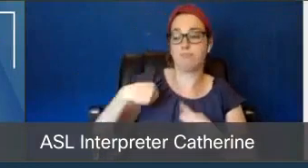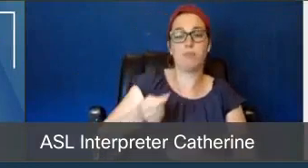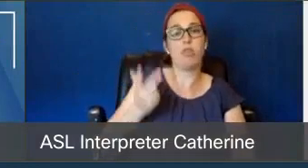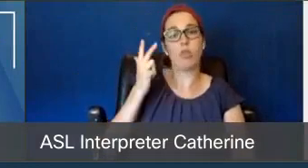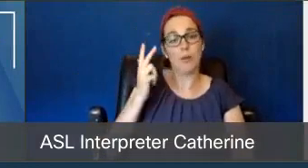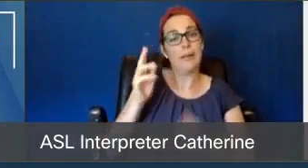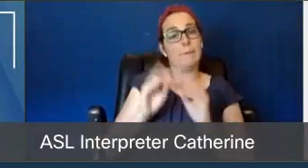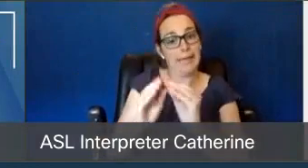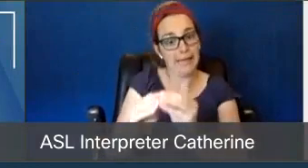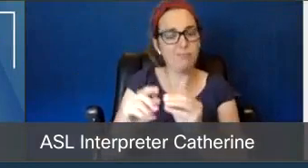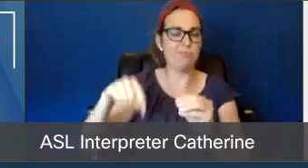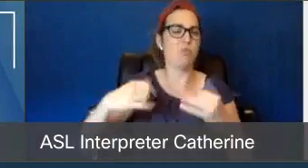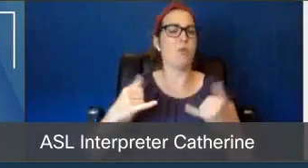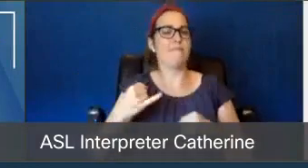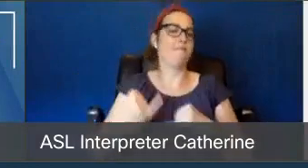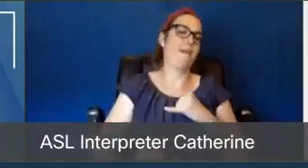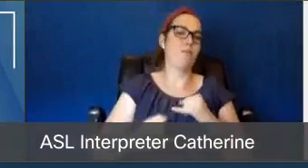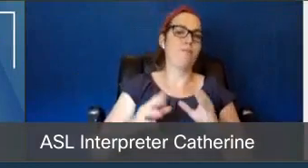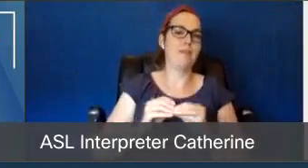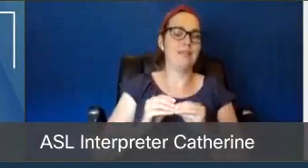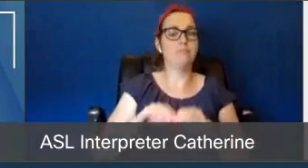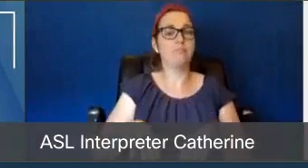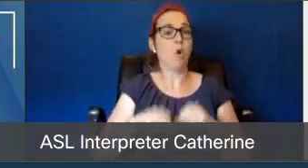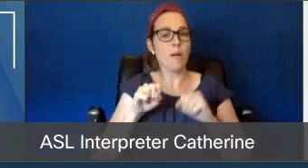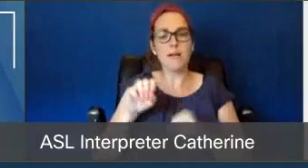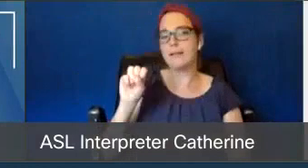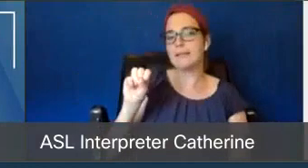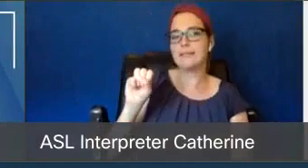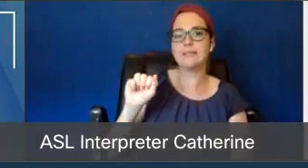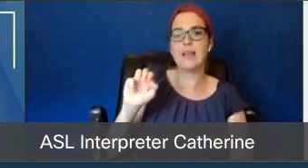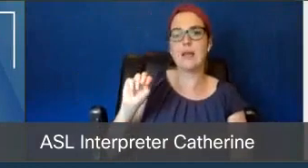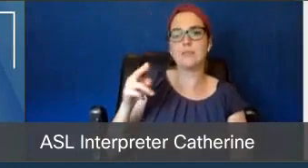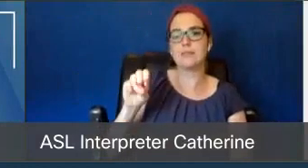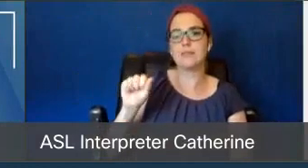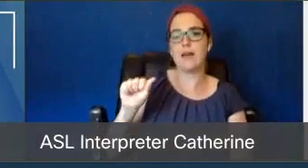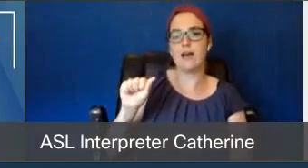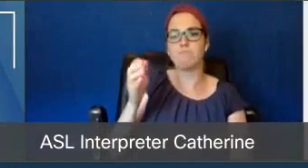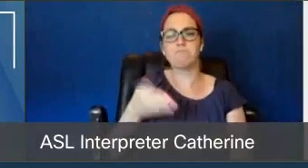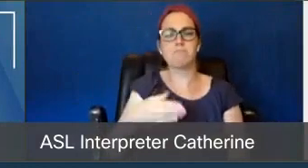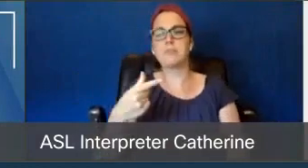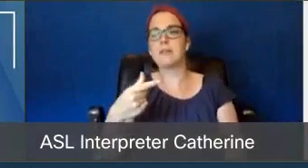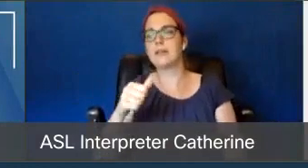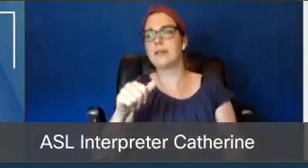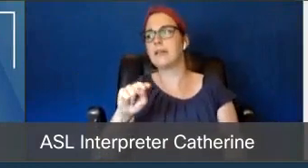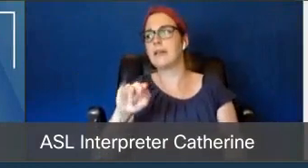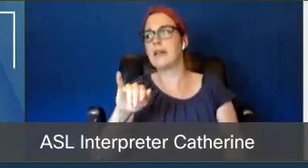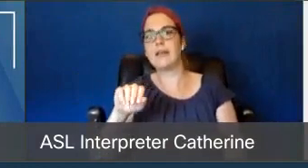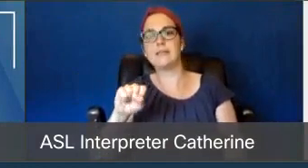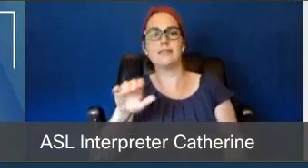by SAMHSA's GAINS Center with the support of SAMHSA which is the substance abuse and mental health services administration.